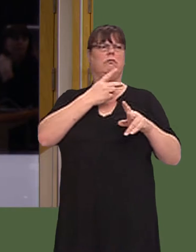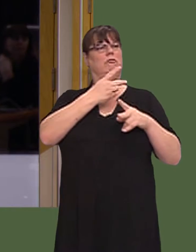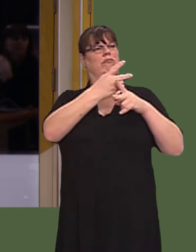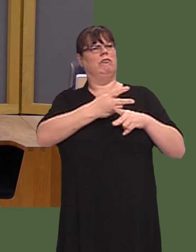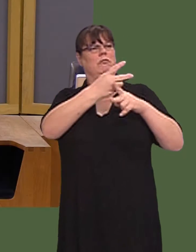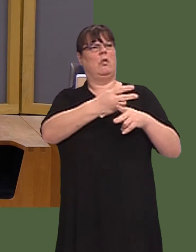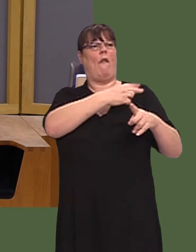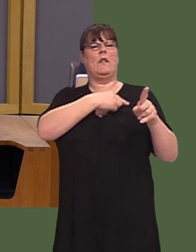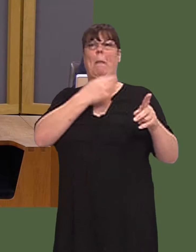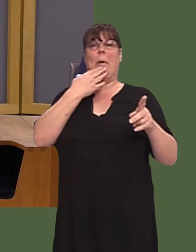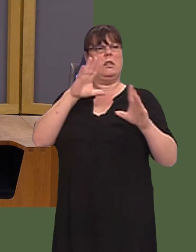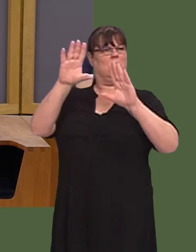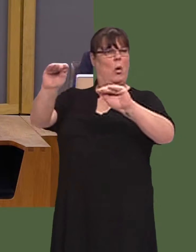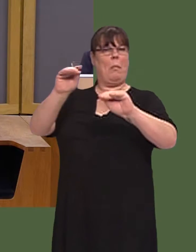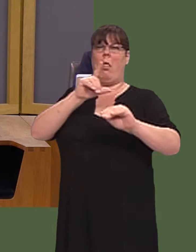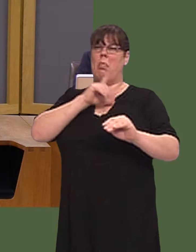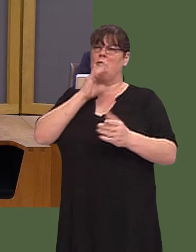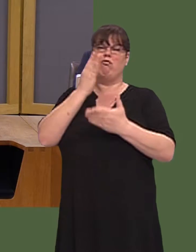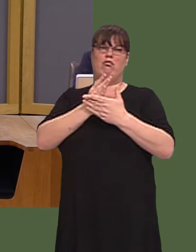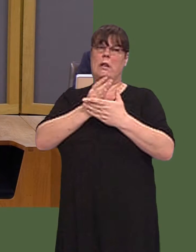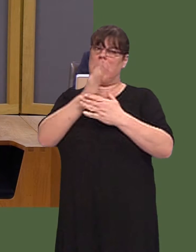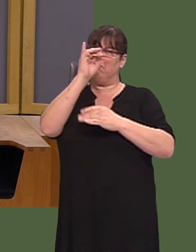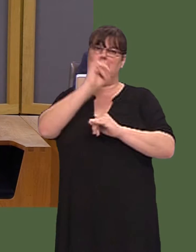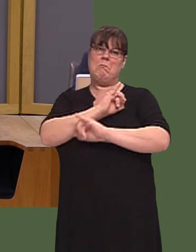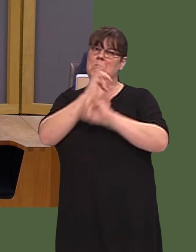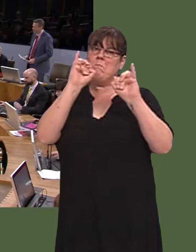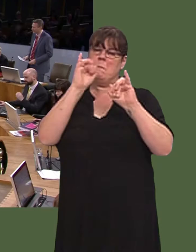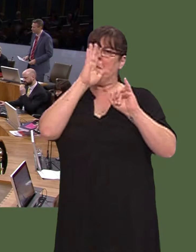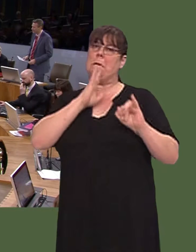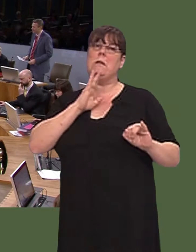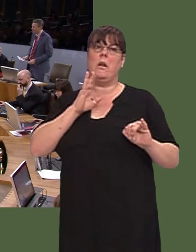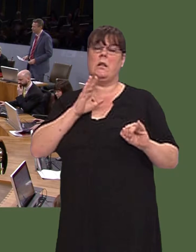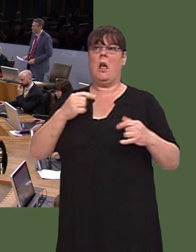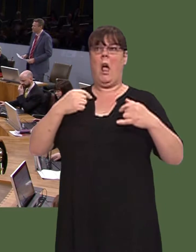Nathan Gill: I am ever so sorry, but this is a very serious matter.